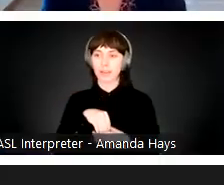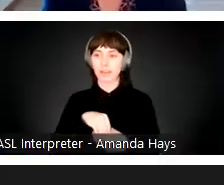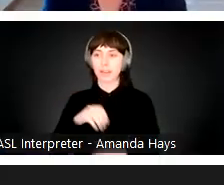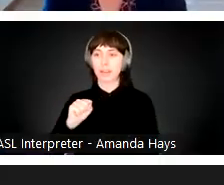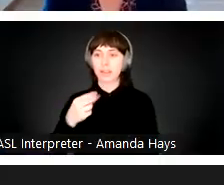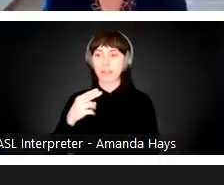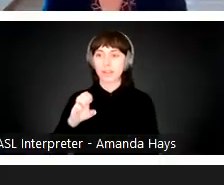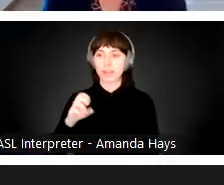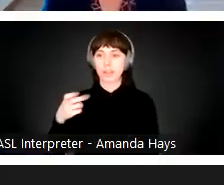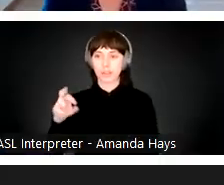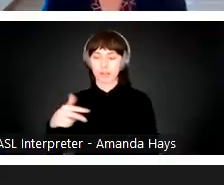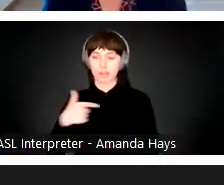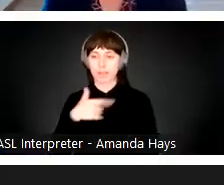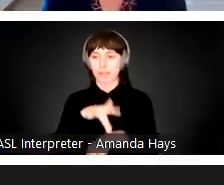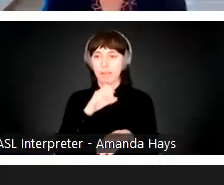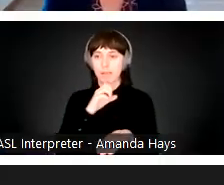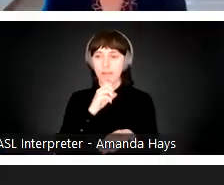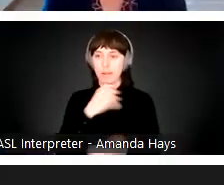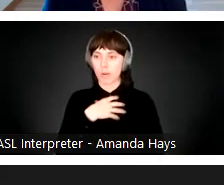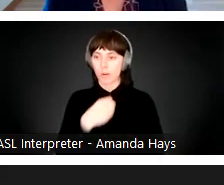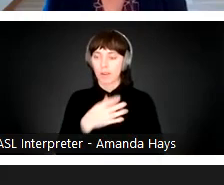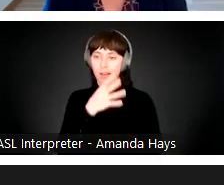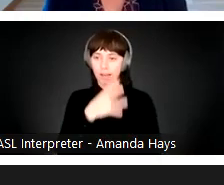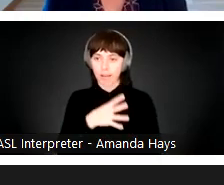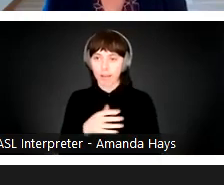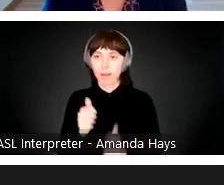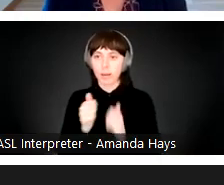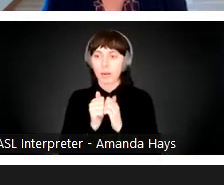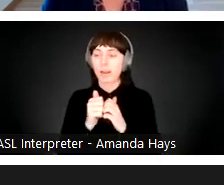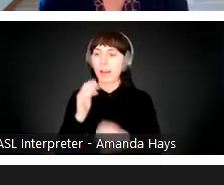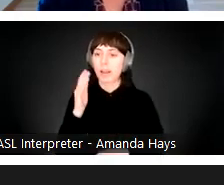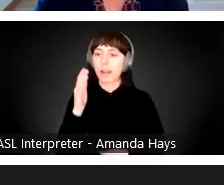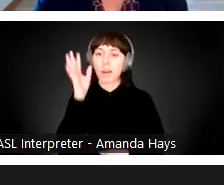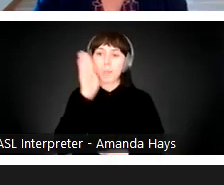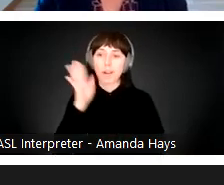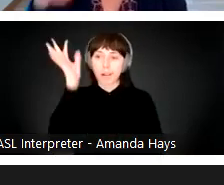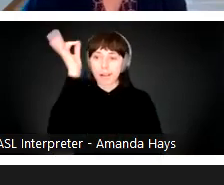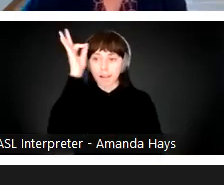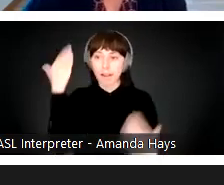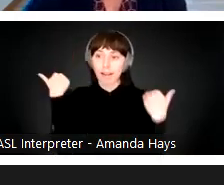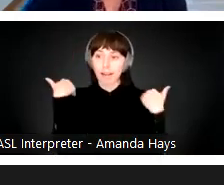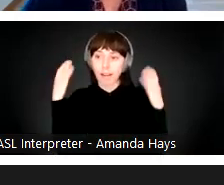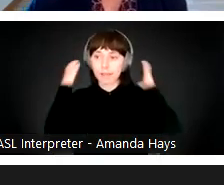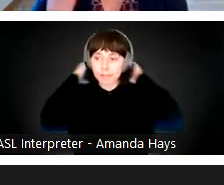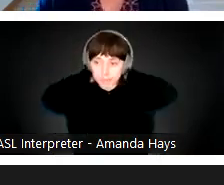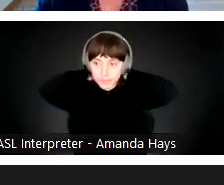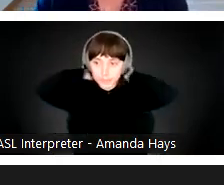a middle-aged white lady with my mid-length brown hair pulled back into a